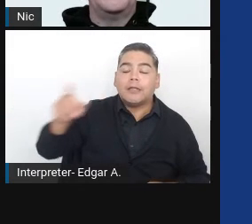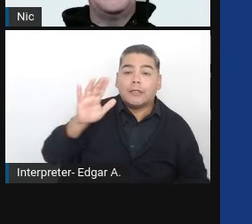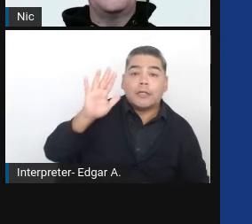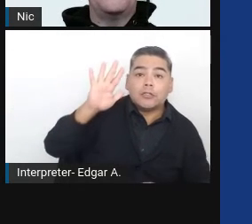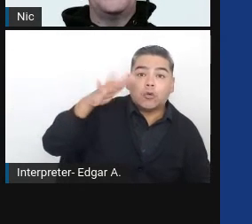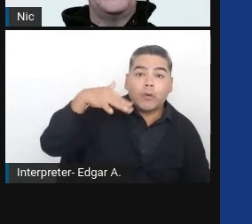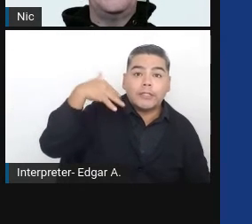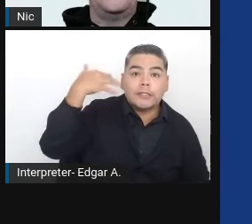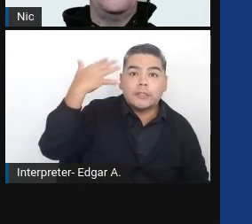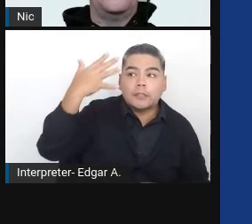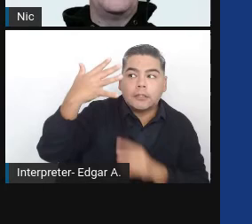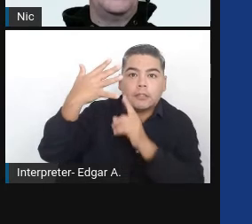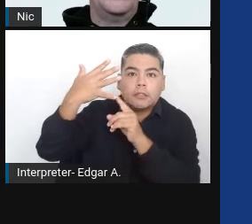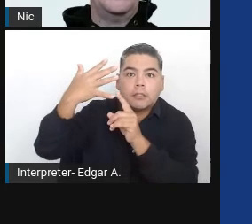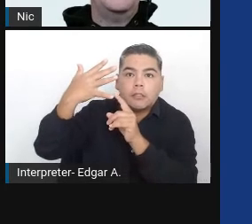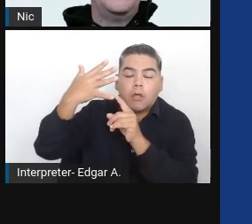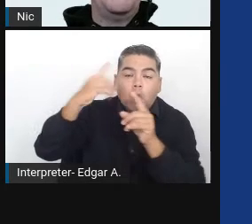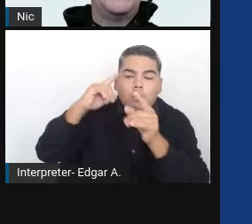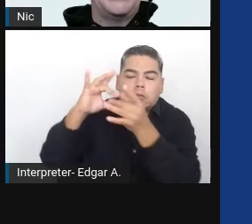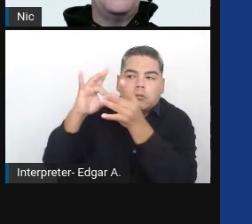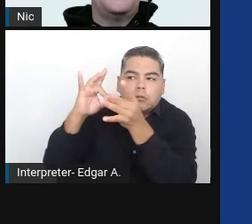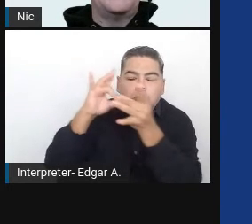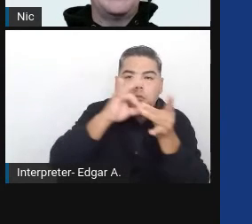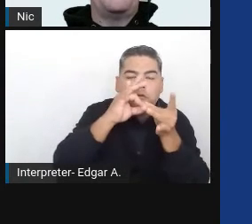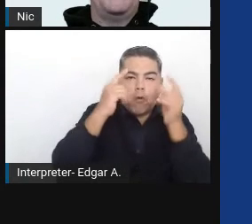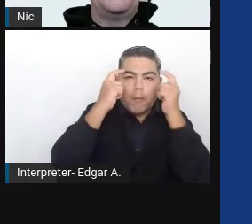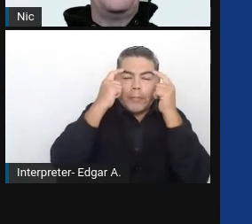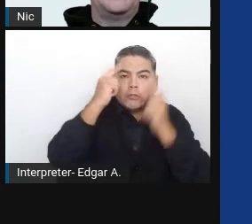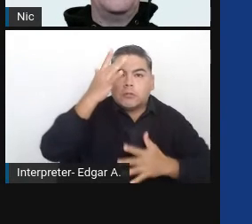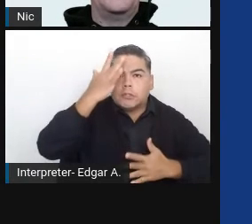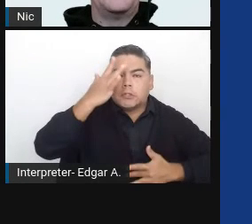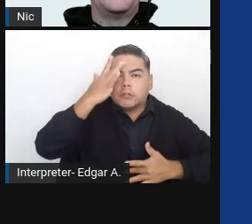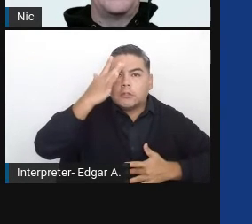when the expression is used the implication is that mental illnesses